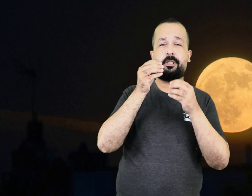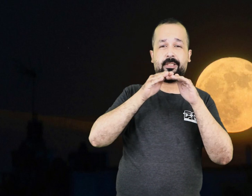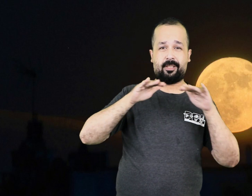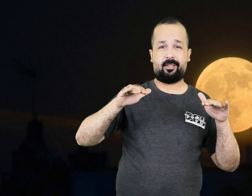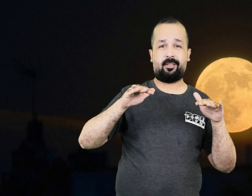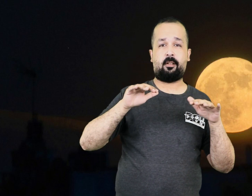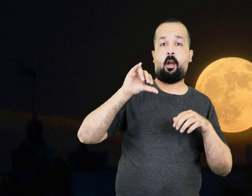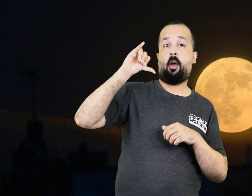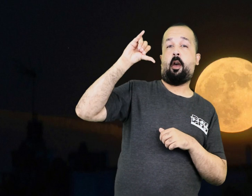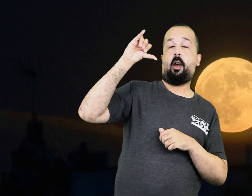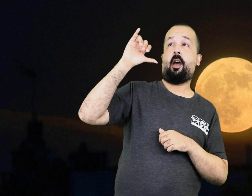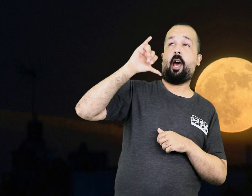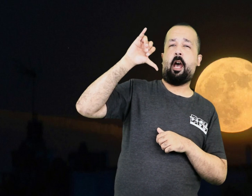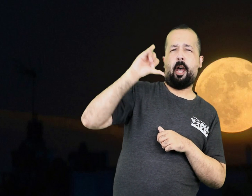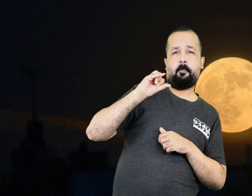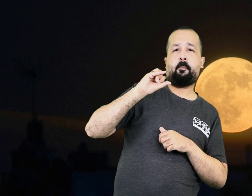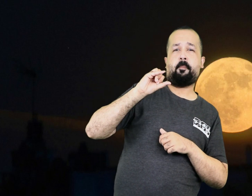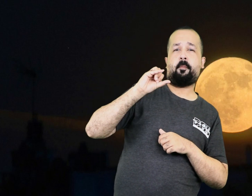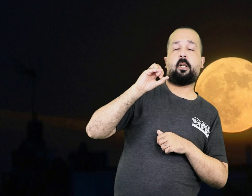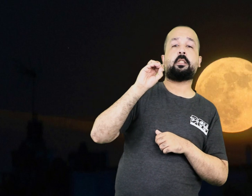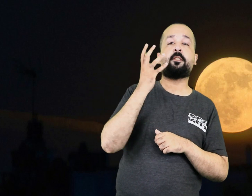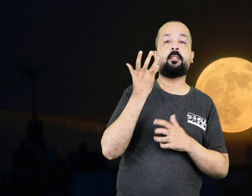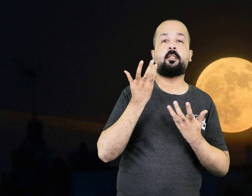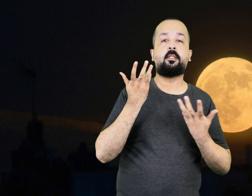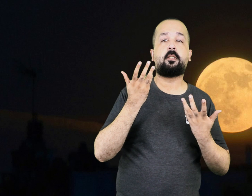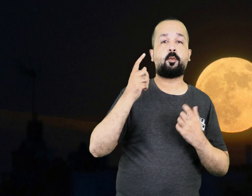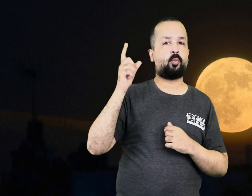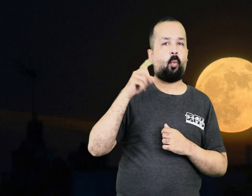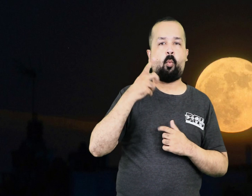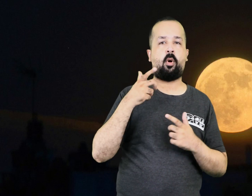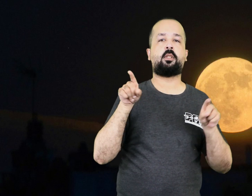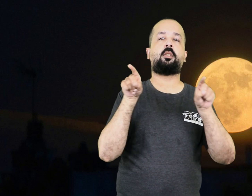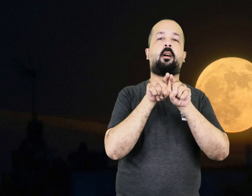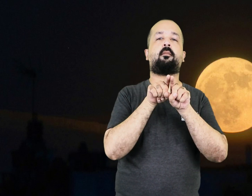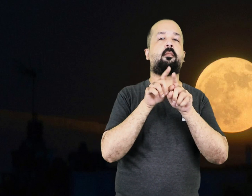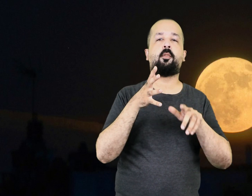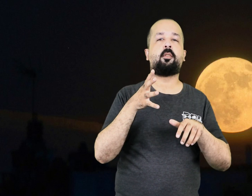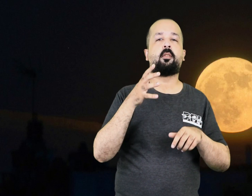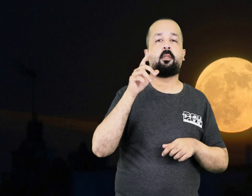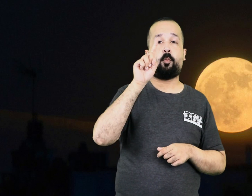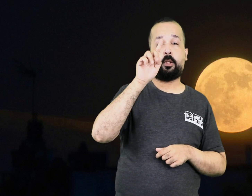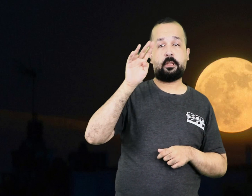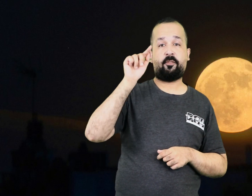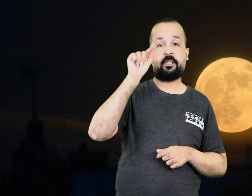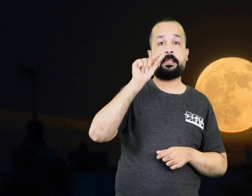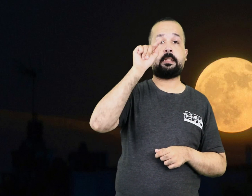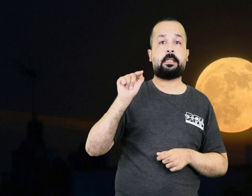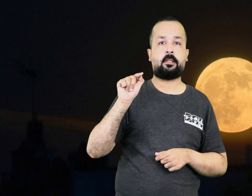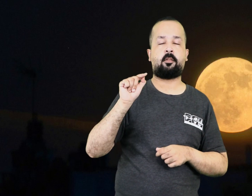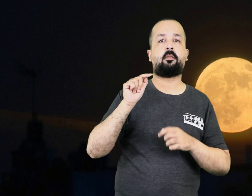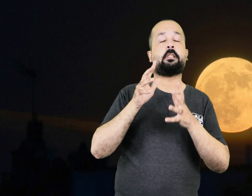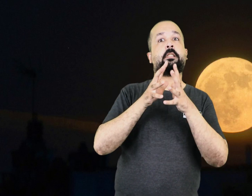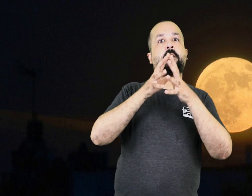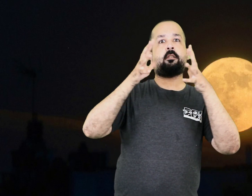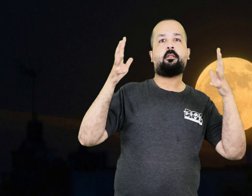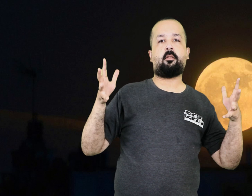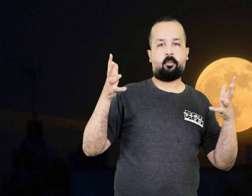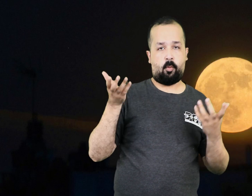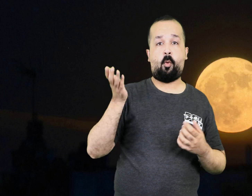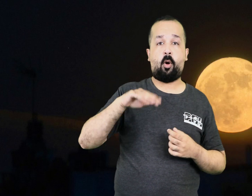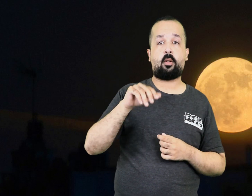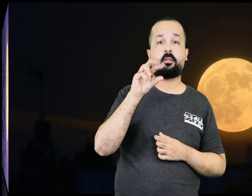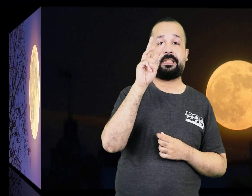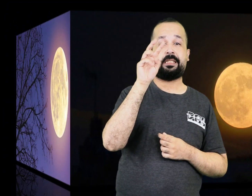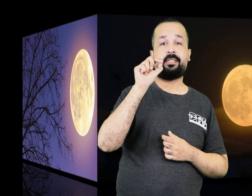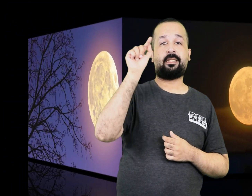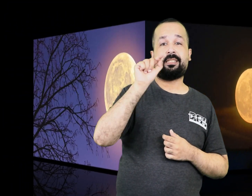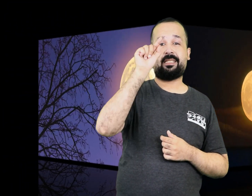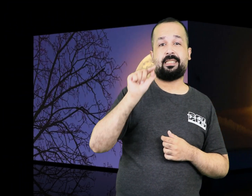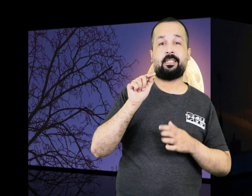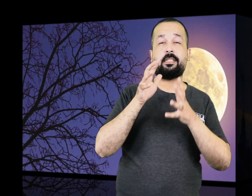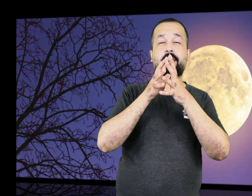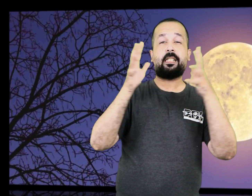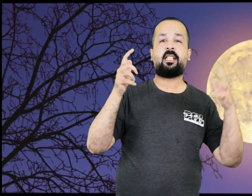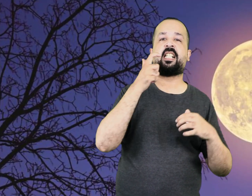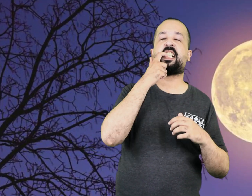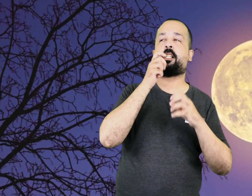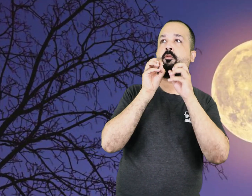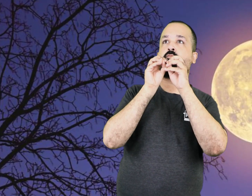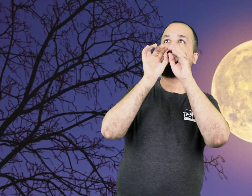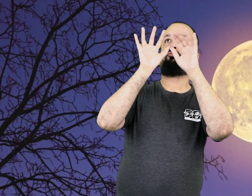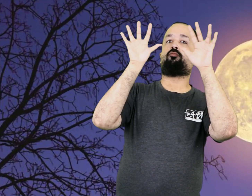Due to its close proximity to the Earth, the moon appeared 14% bigger and 30% brighter than usual.